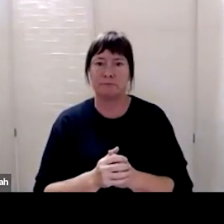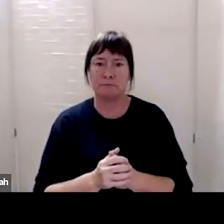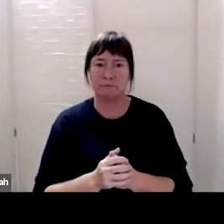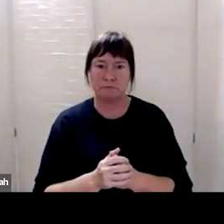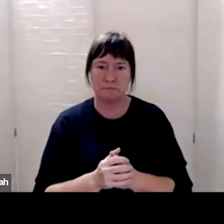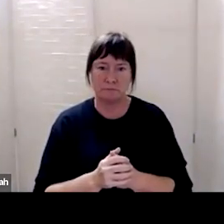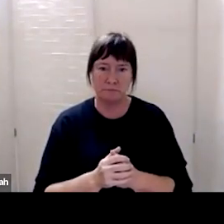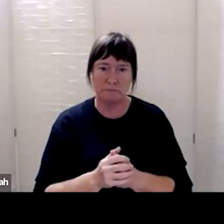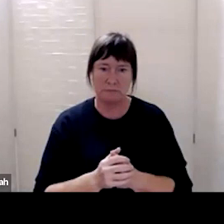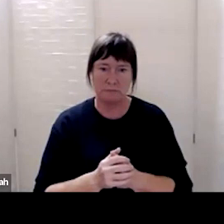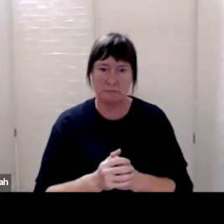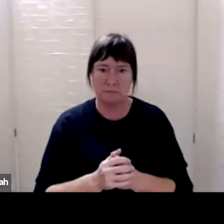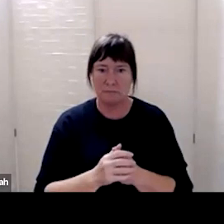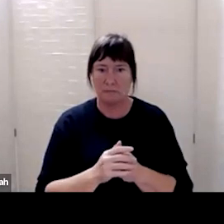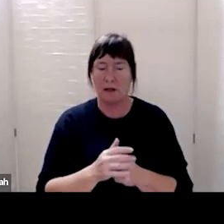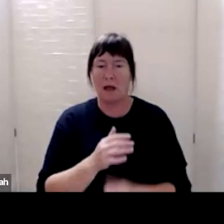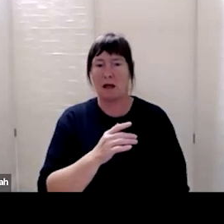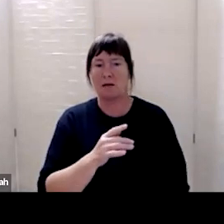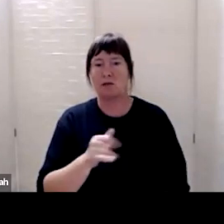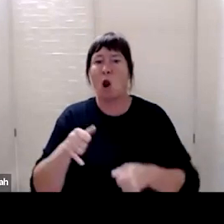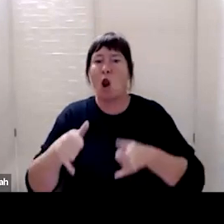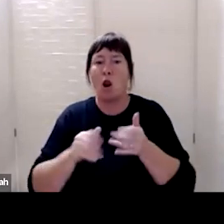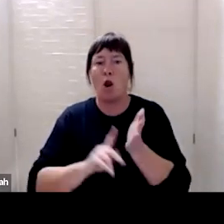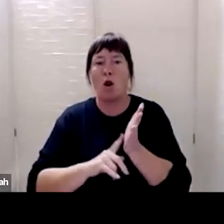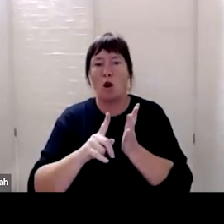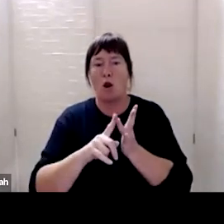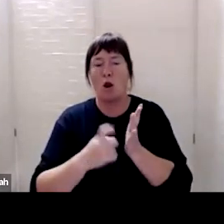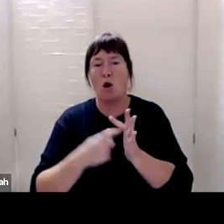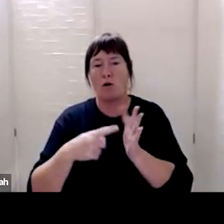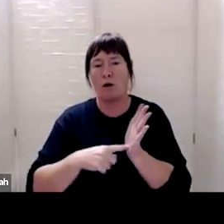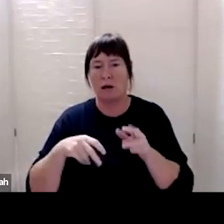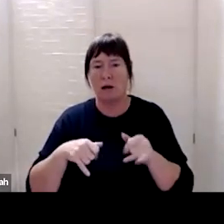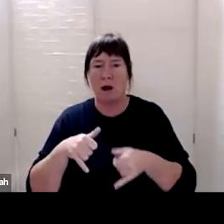Kia ora Loren speaking. Thank you for that question